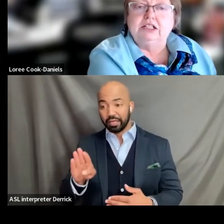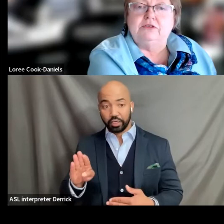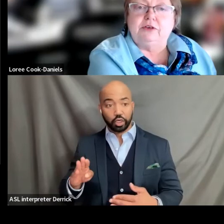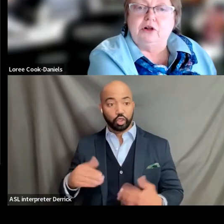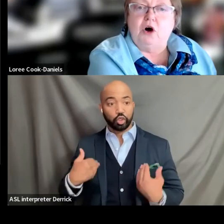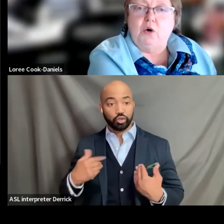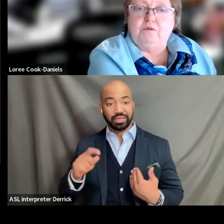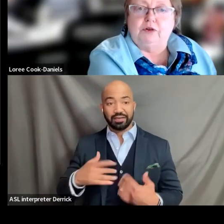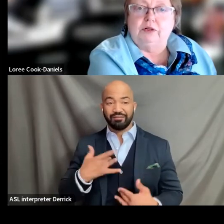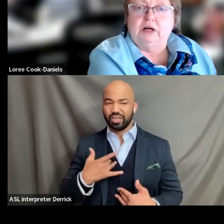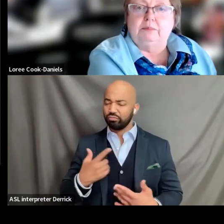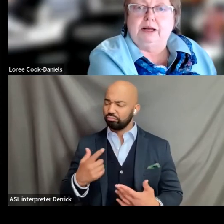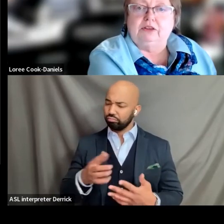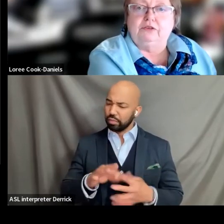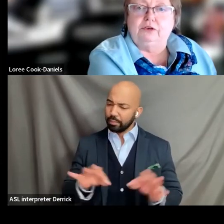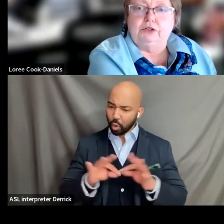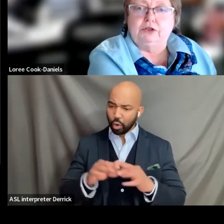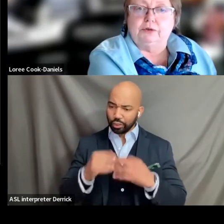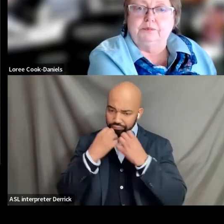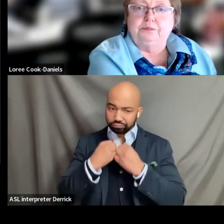and to feel hopeful about their future.